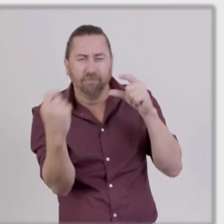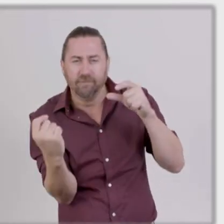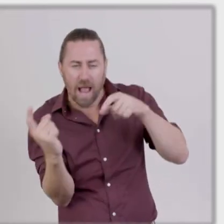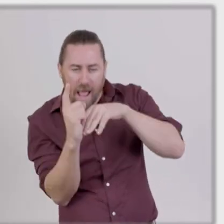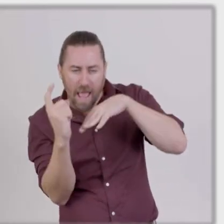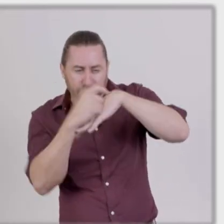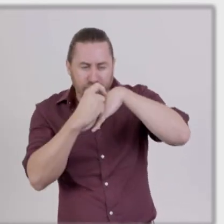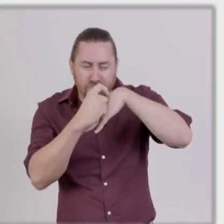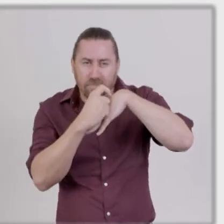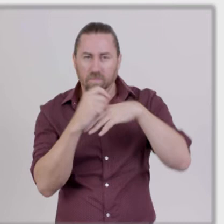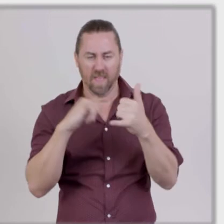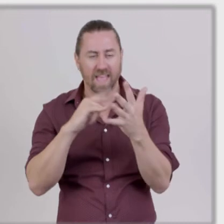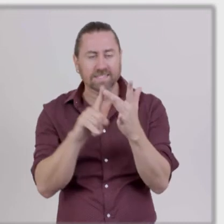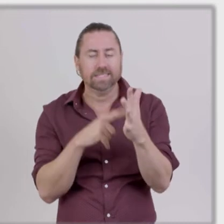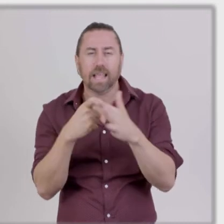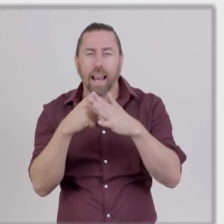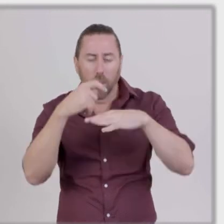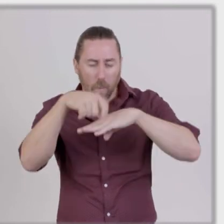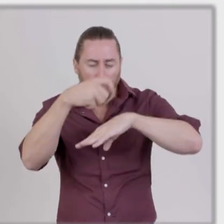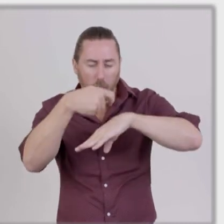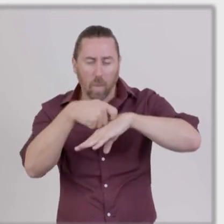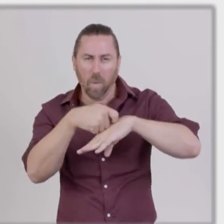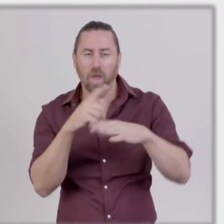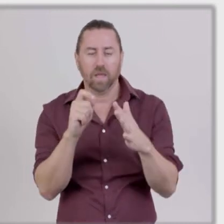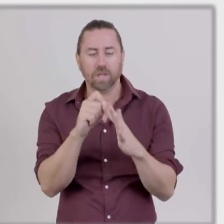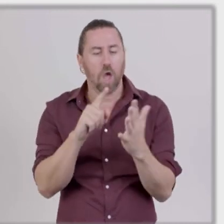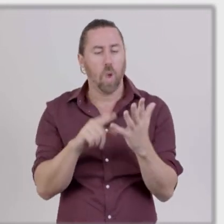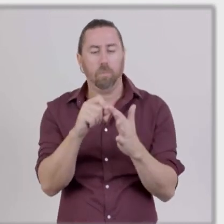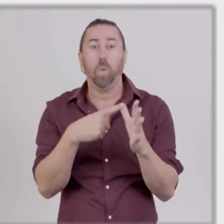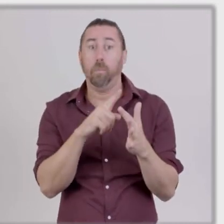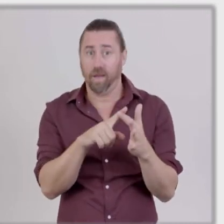to attach to using silk. At this stage, the larva is now called a pupa,